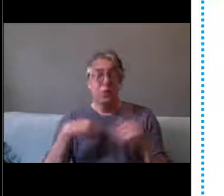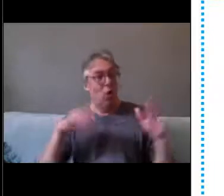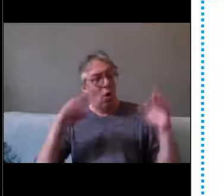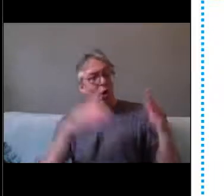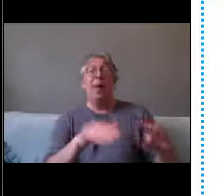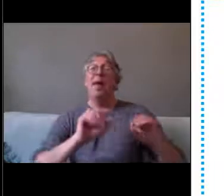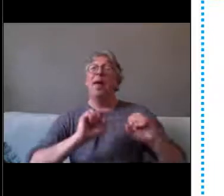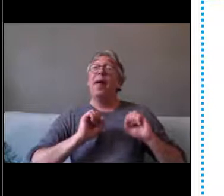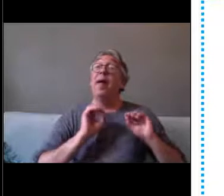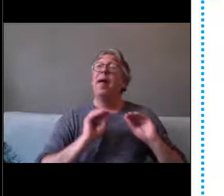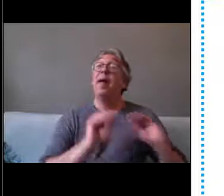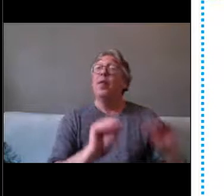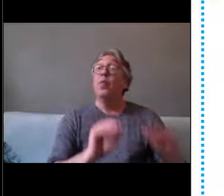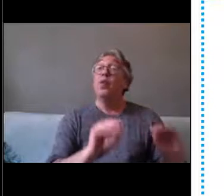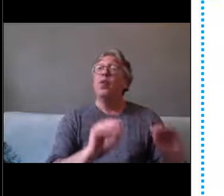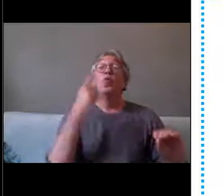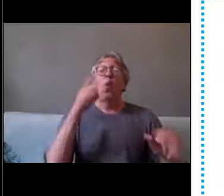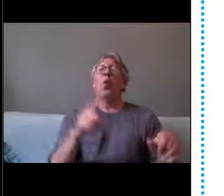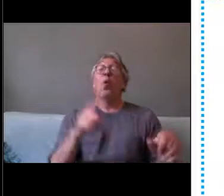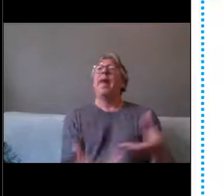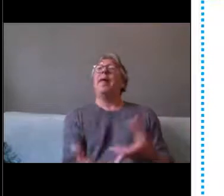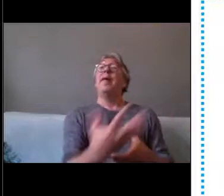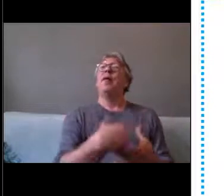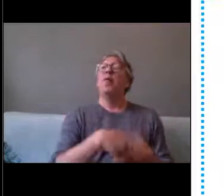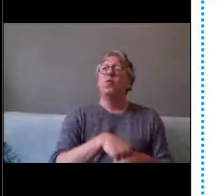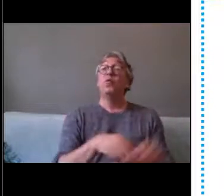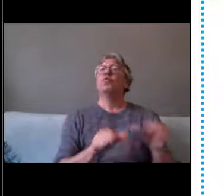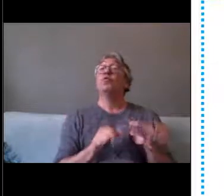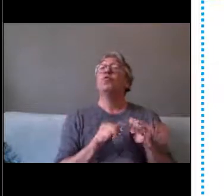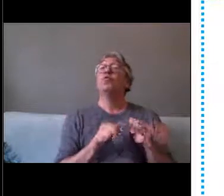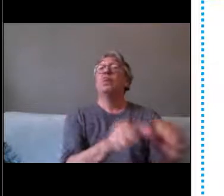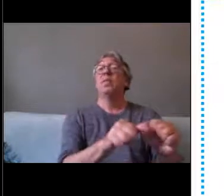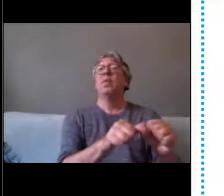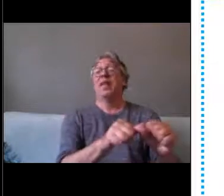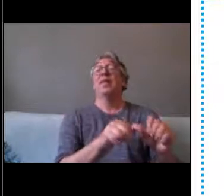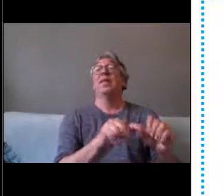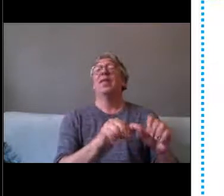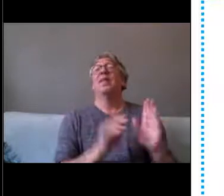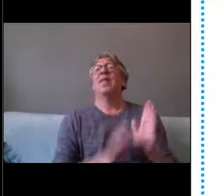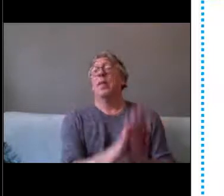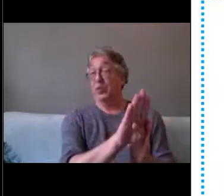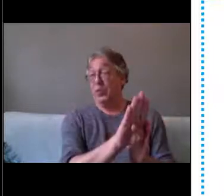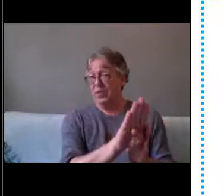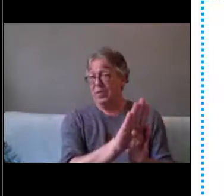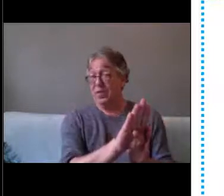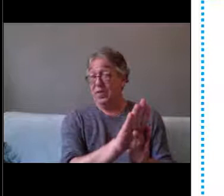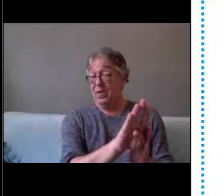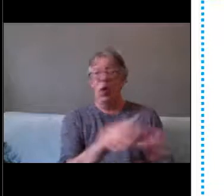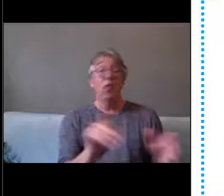where we prepare educational materials for school education